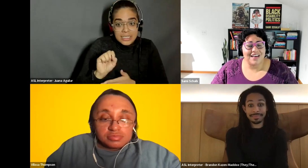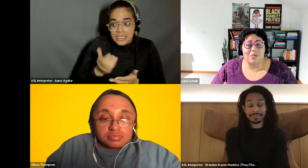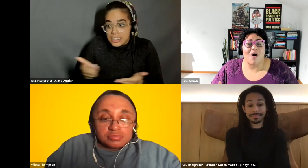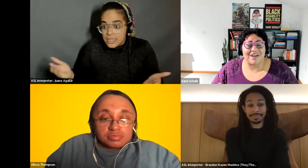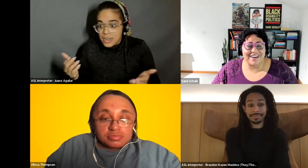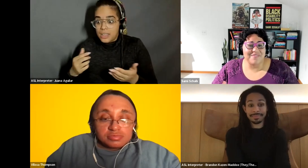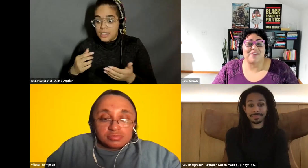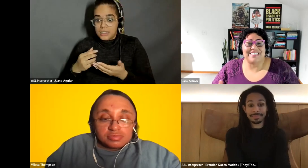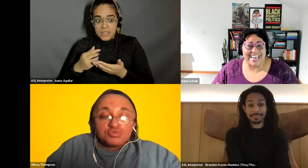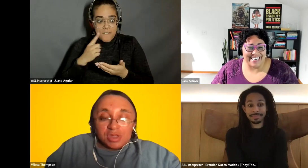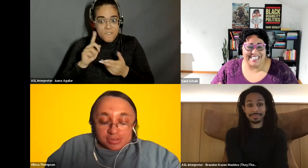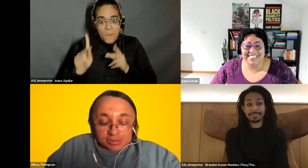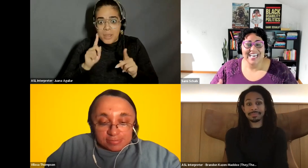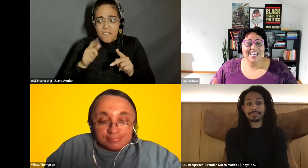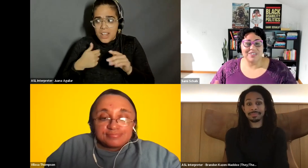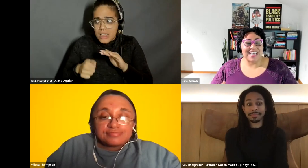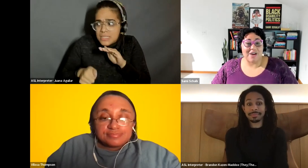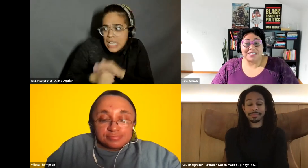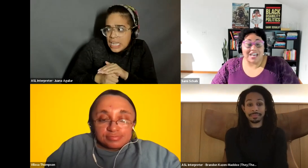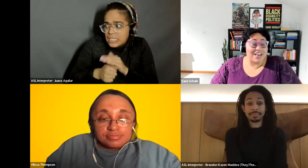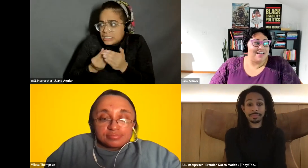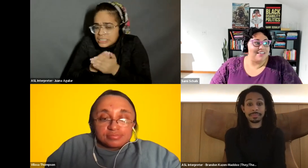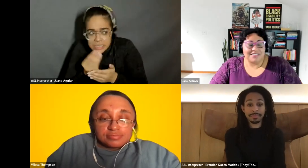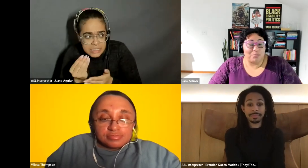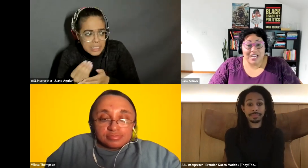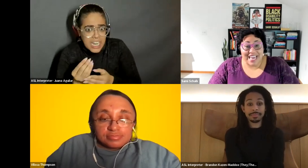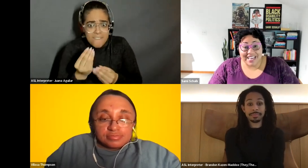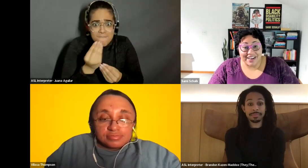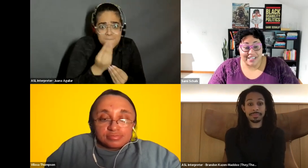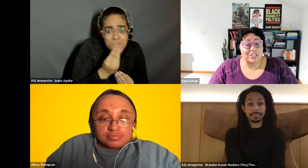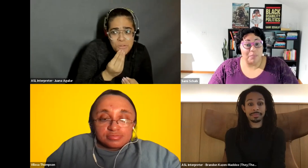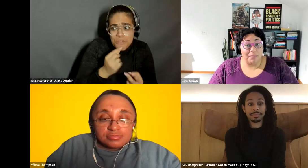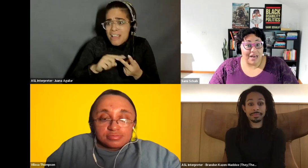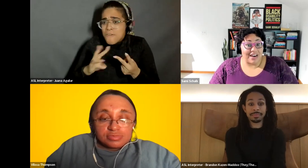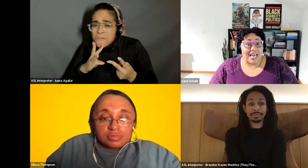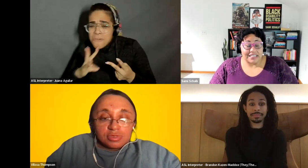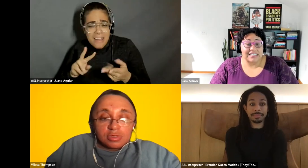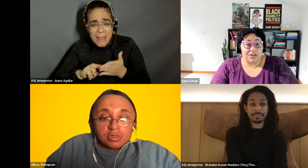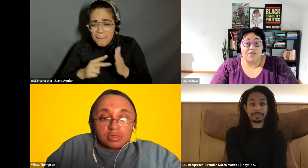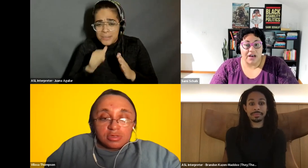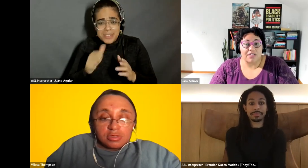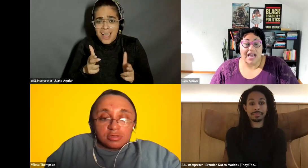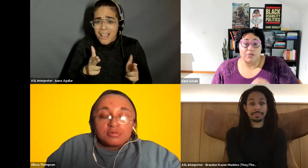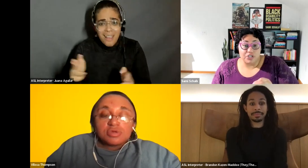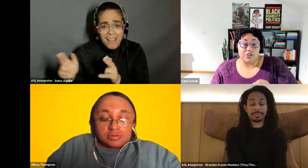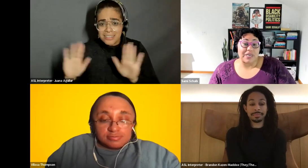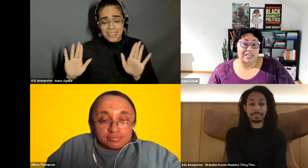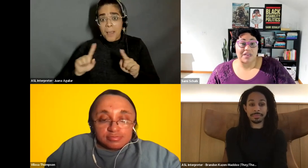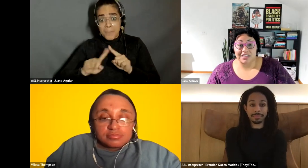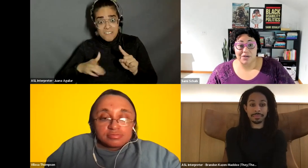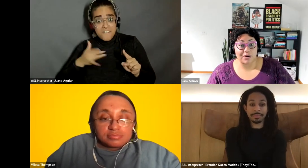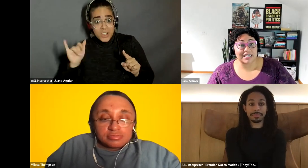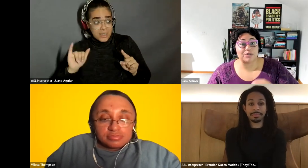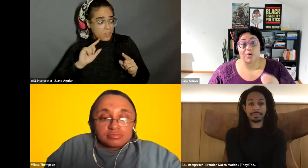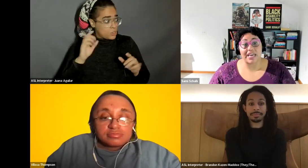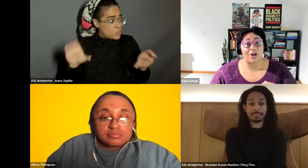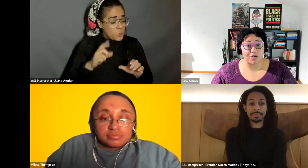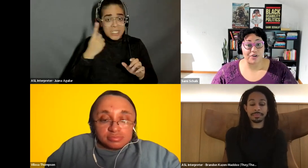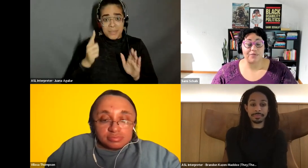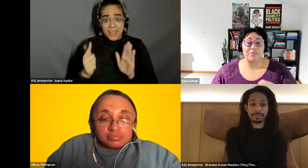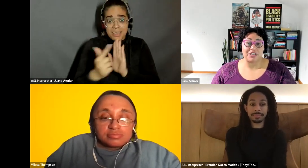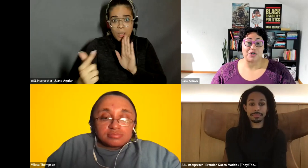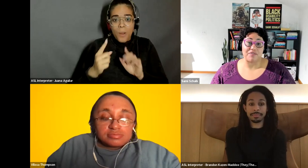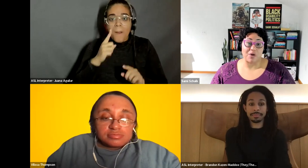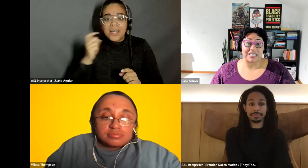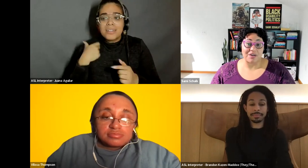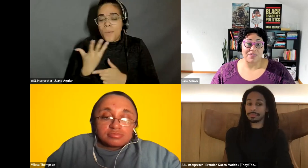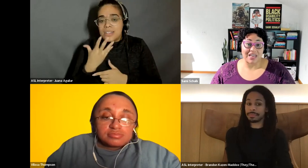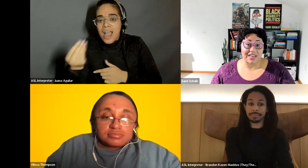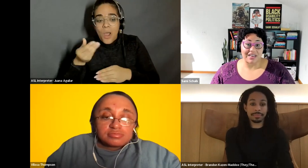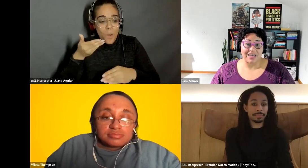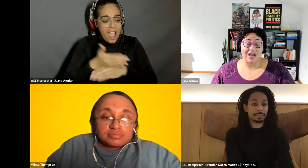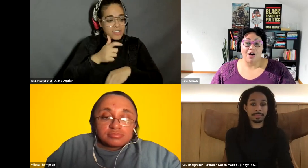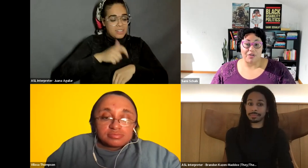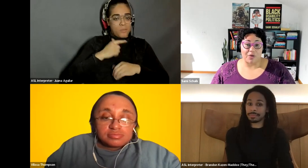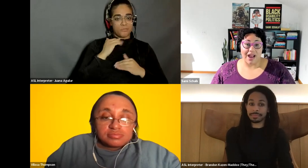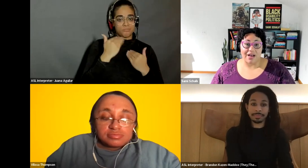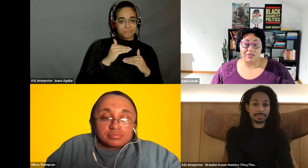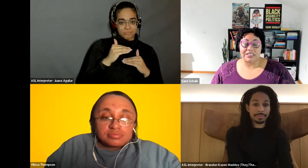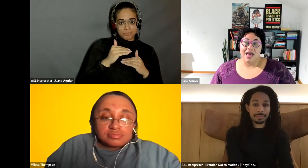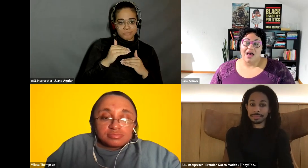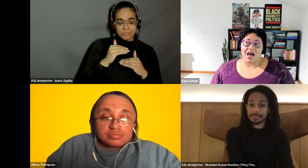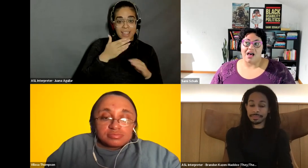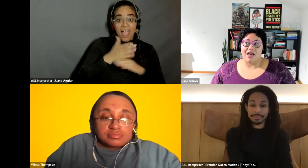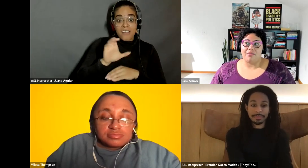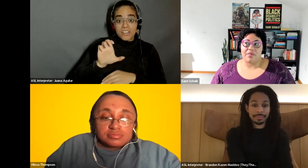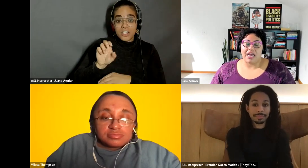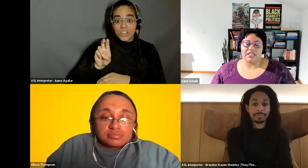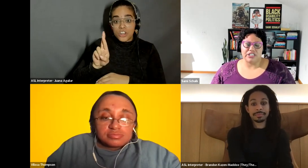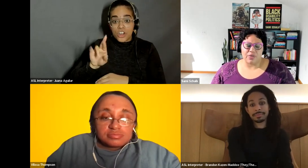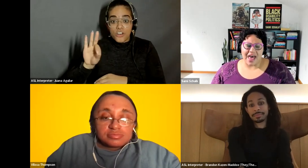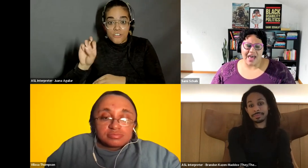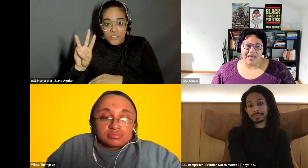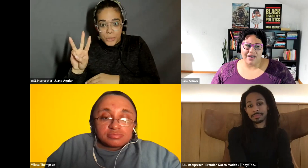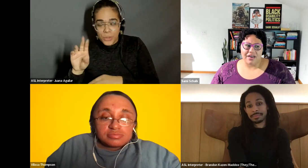Sami Schalk: and water for it. It wasn't like I was like bringing in guns, but it still felt like I was doing something illegal because I was breaking curfew to make sure the folks had what they needed on the ground, and so that